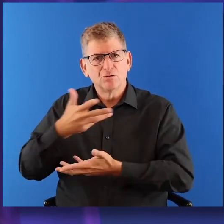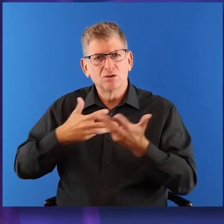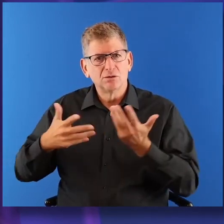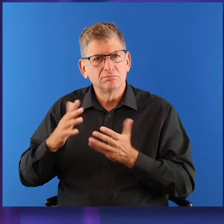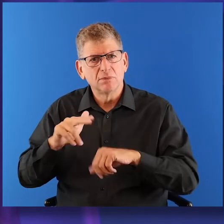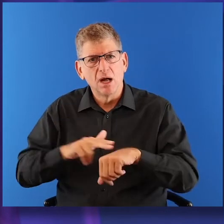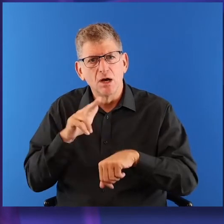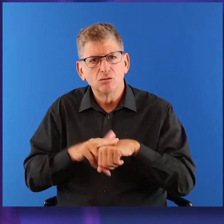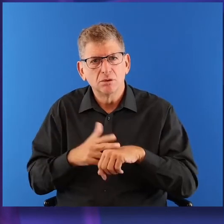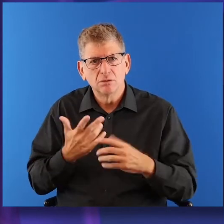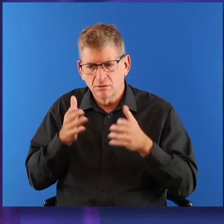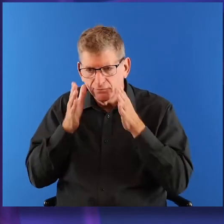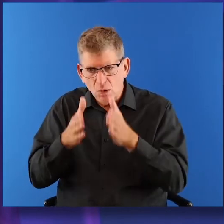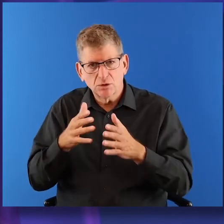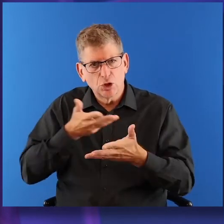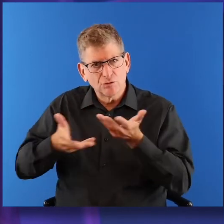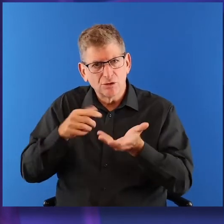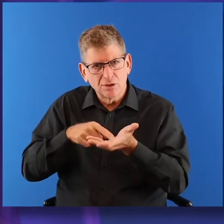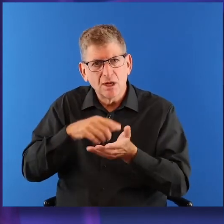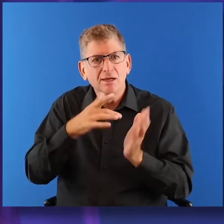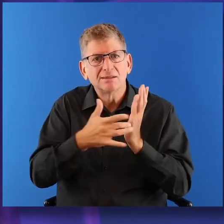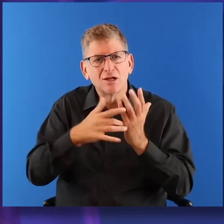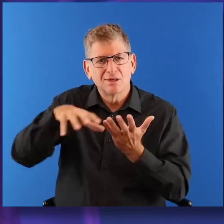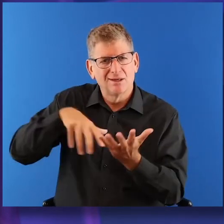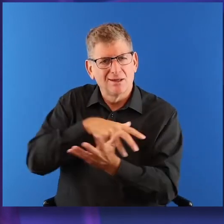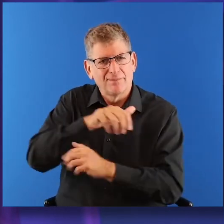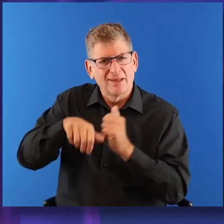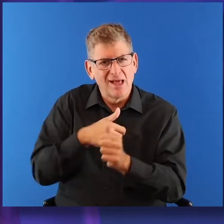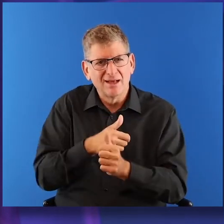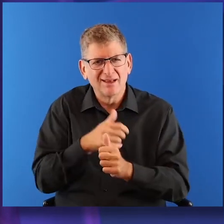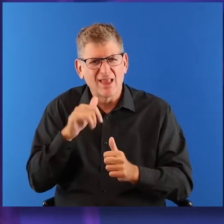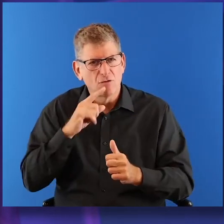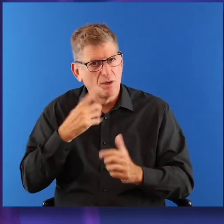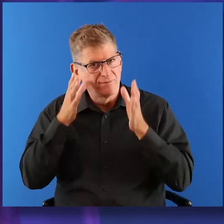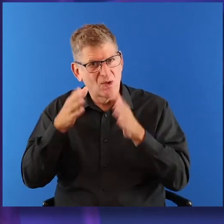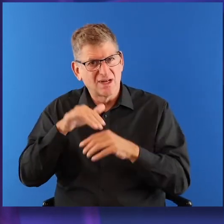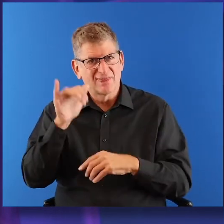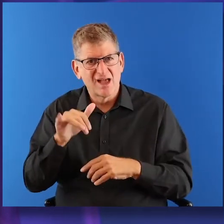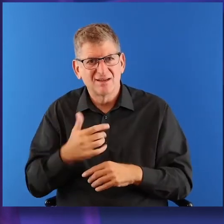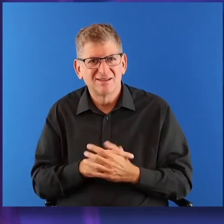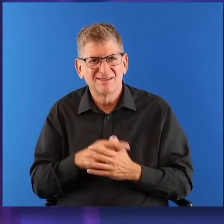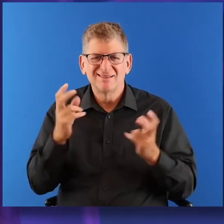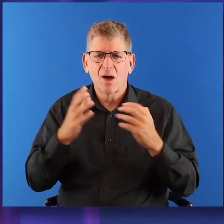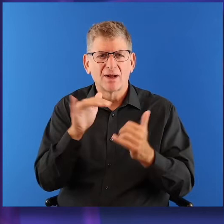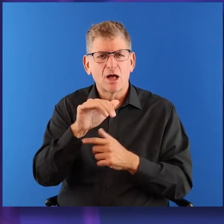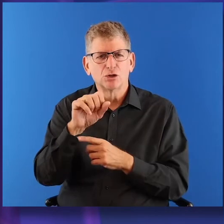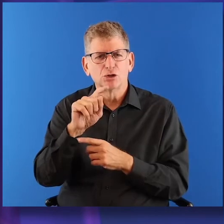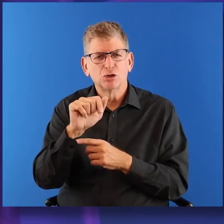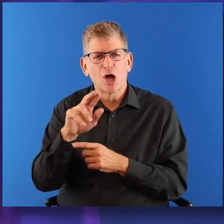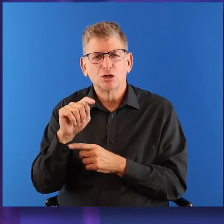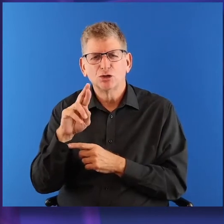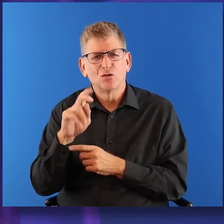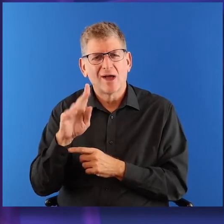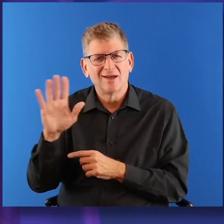This is basically the Star Trek vision that Gene Roddenberry Lido 50 years ago. He really did actually have it right.